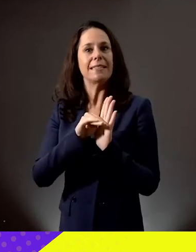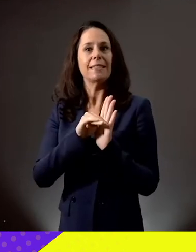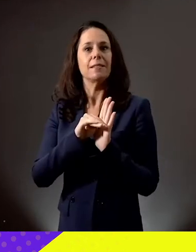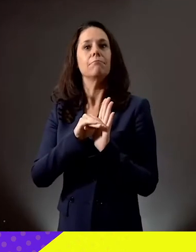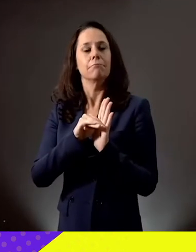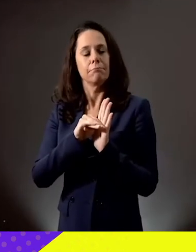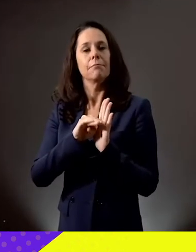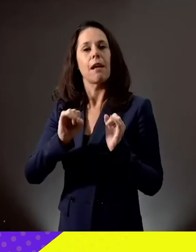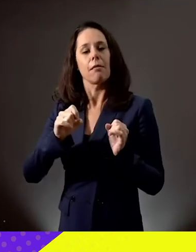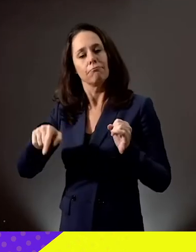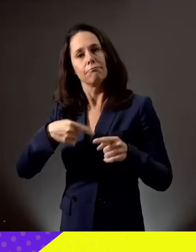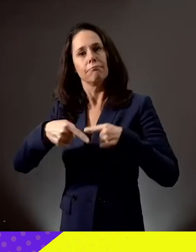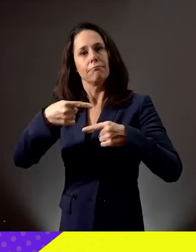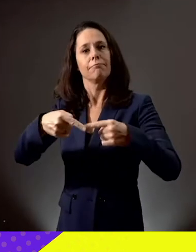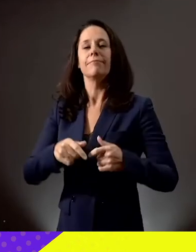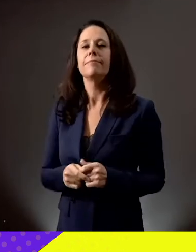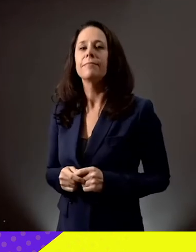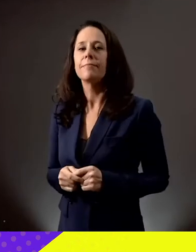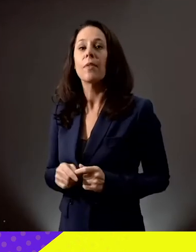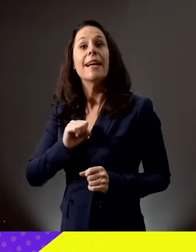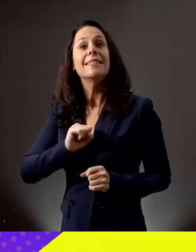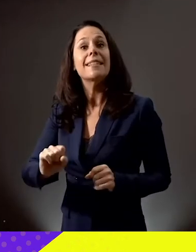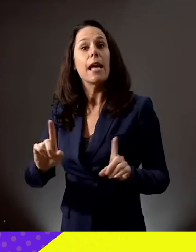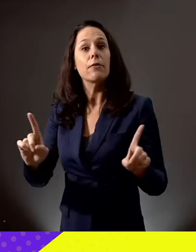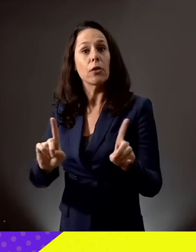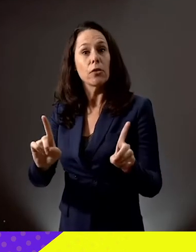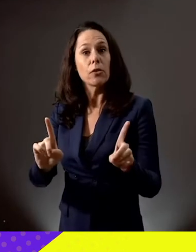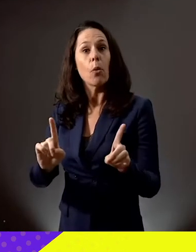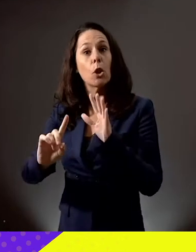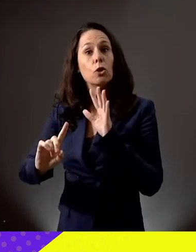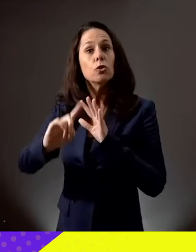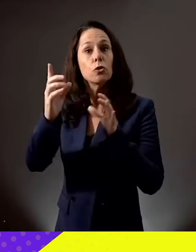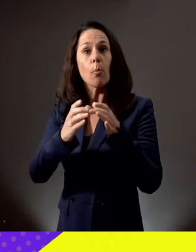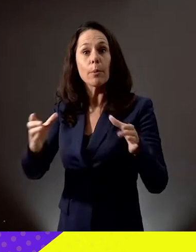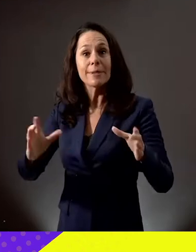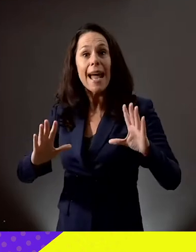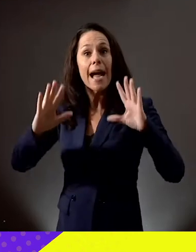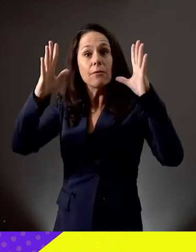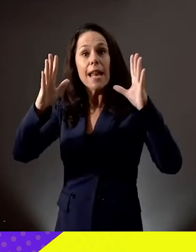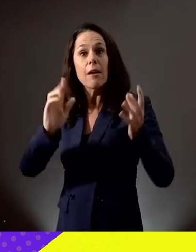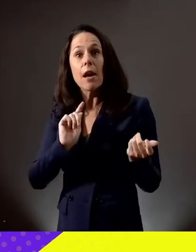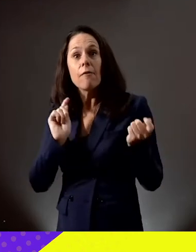We not only strive to realise changes just for men and women at the top...